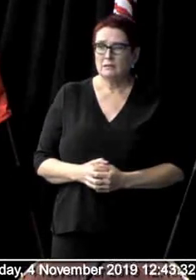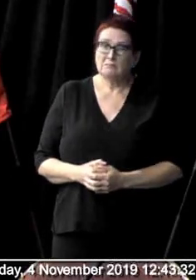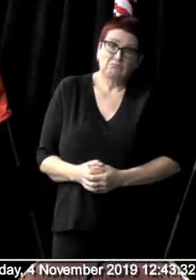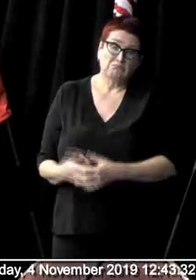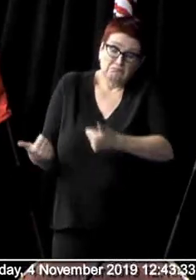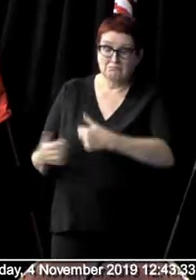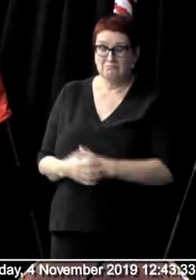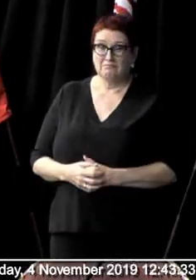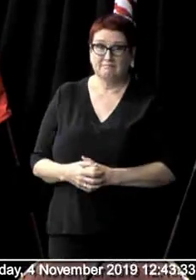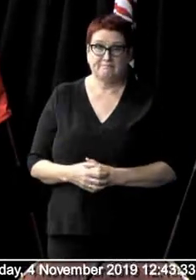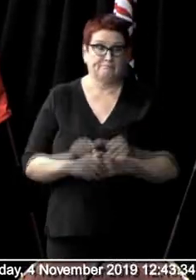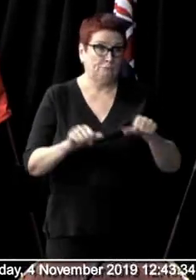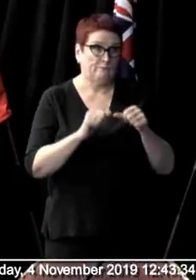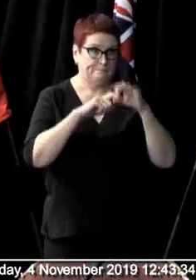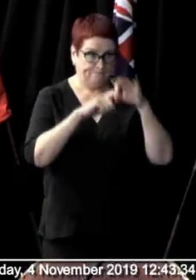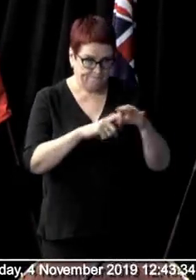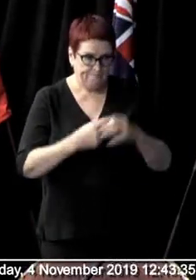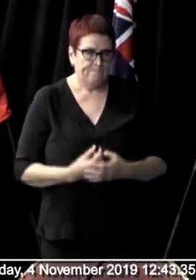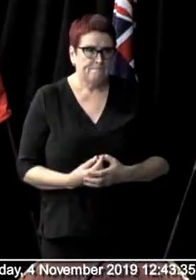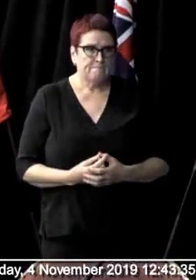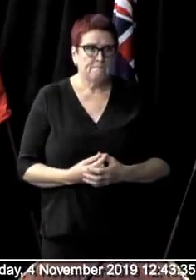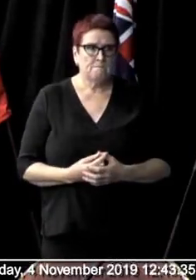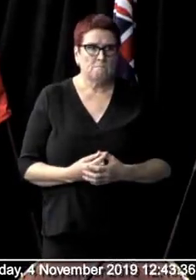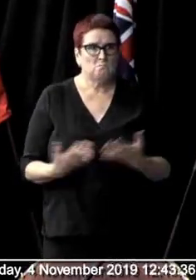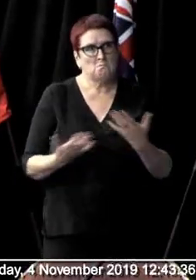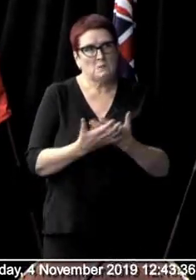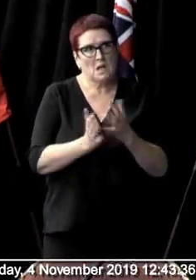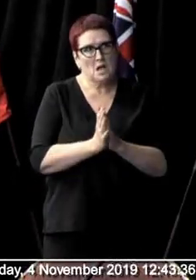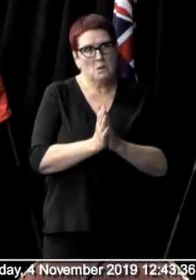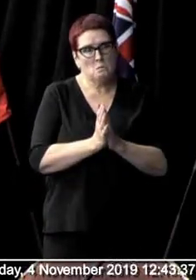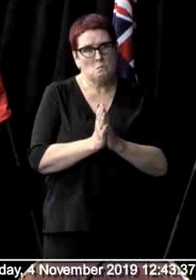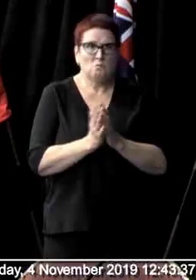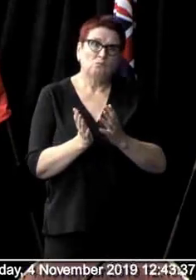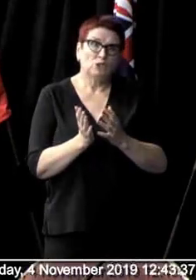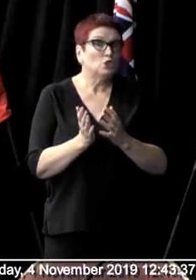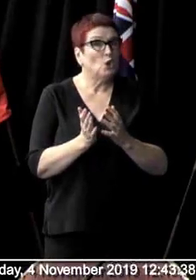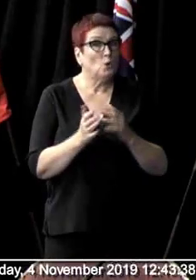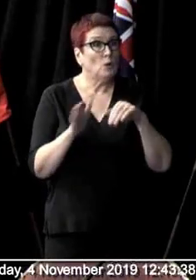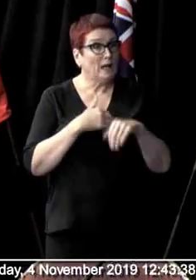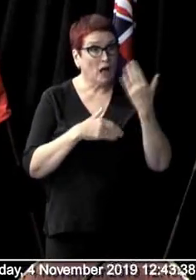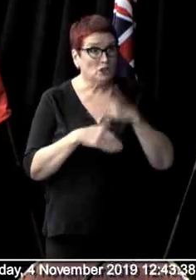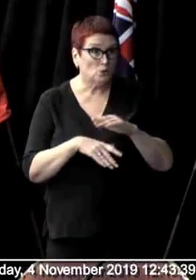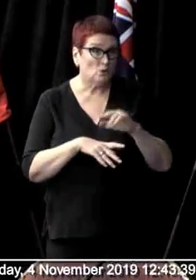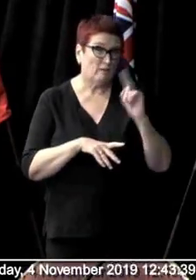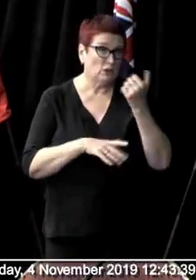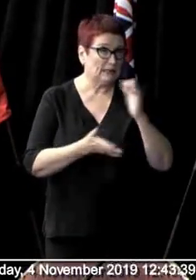Okay. So how were the first six months of high school for your daughter?